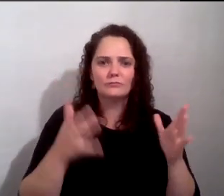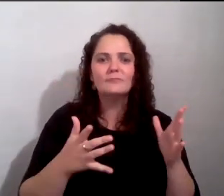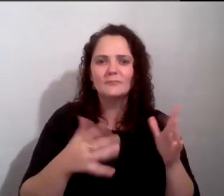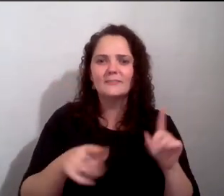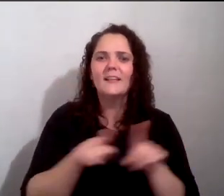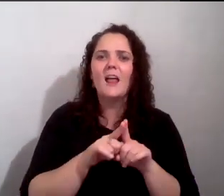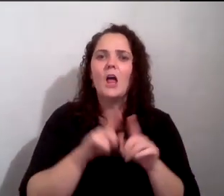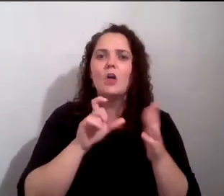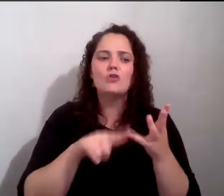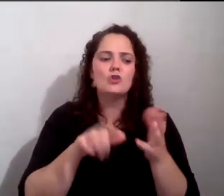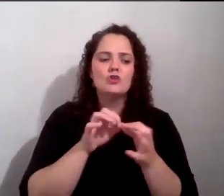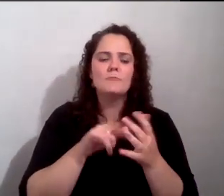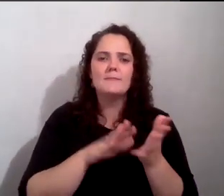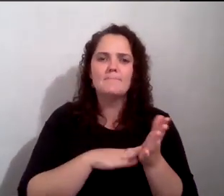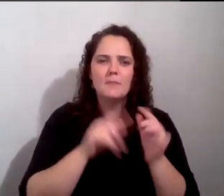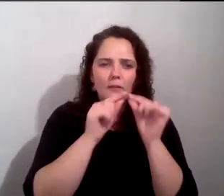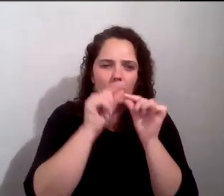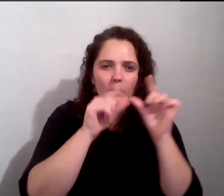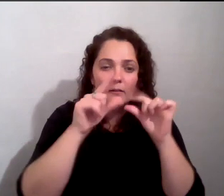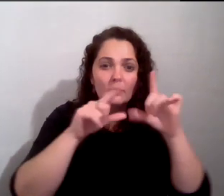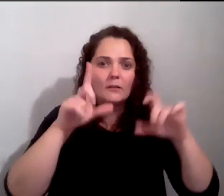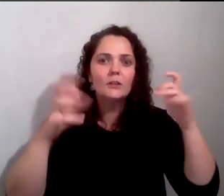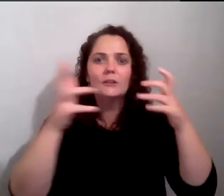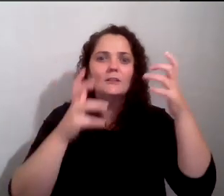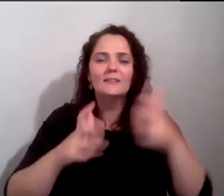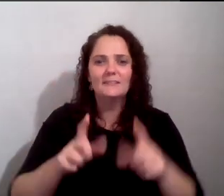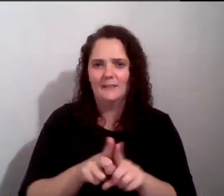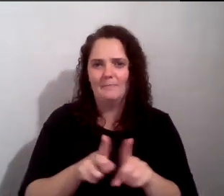be more like the cubists in a certain way, to show many perspectives